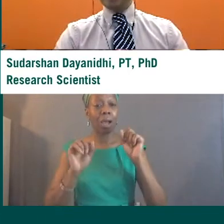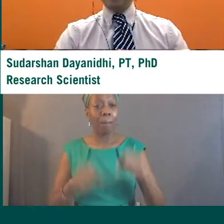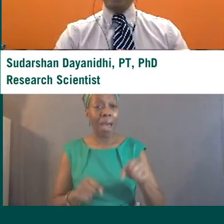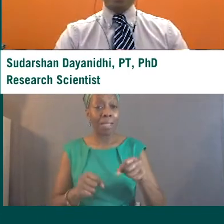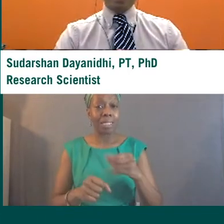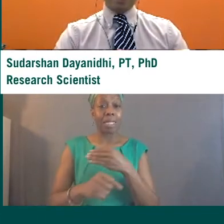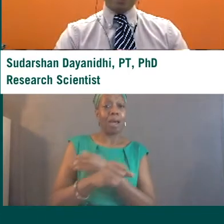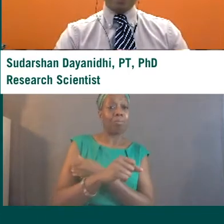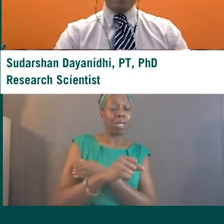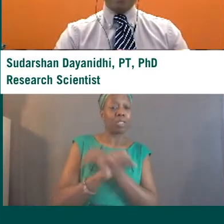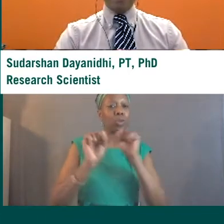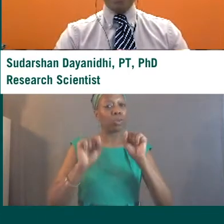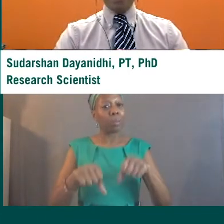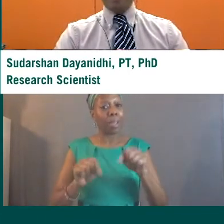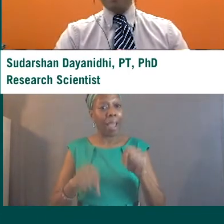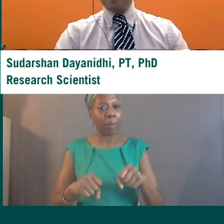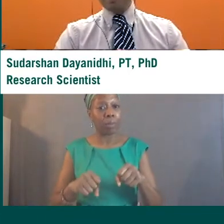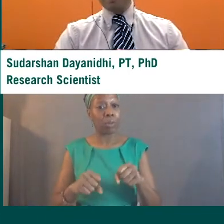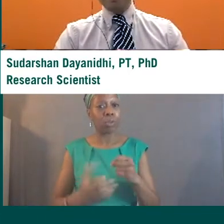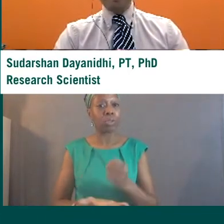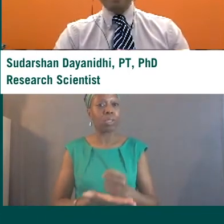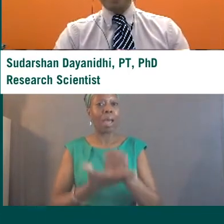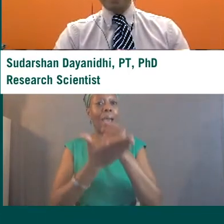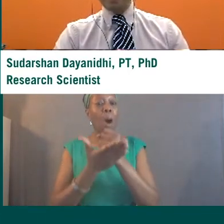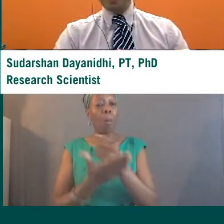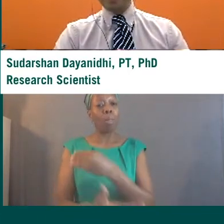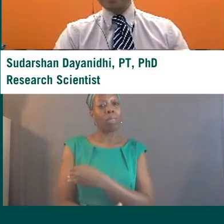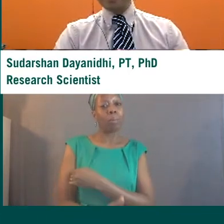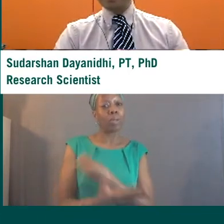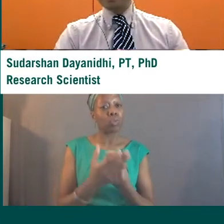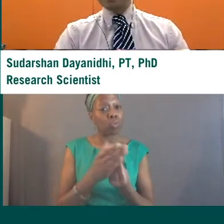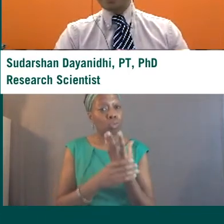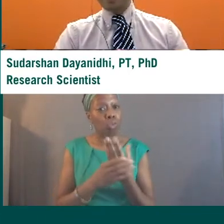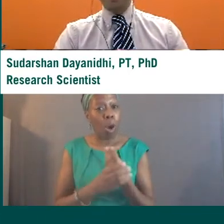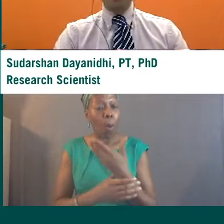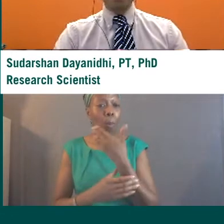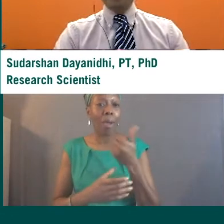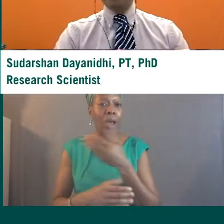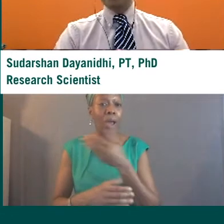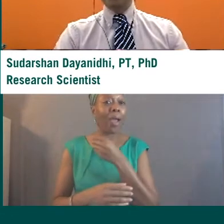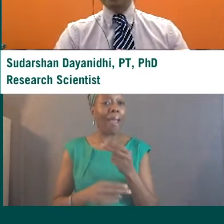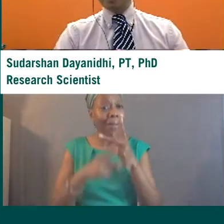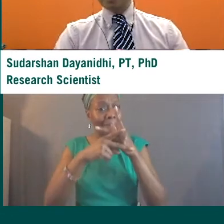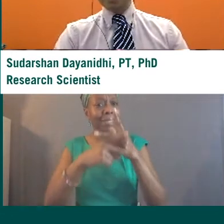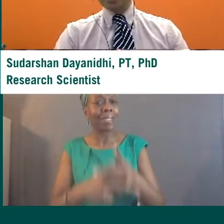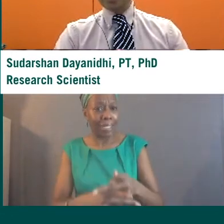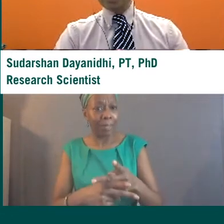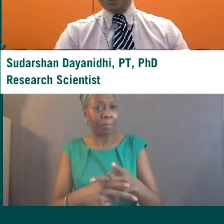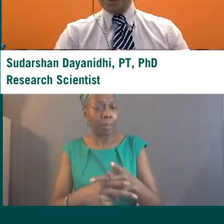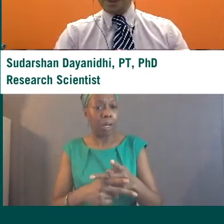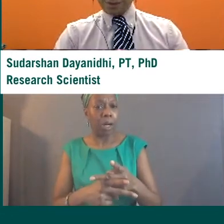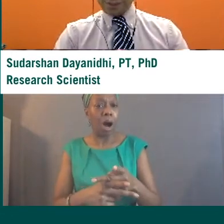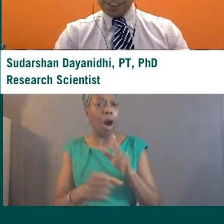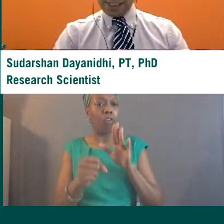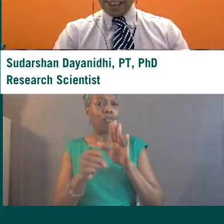They're painful. Every time you sit, stand, everything is constantly hurting.